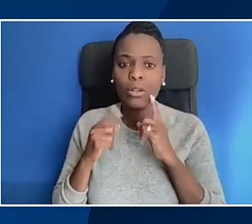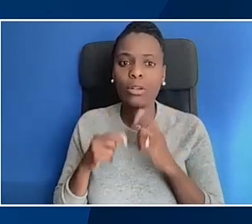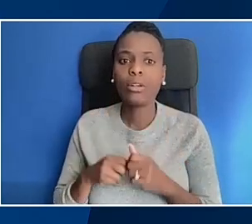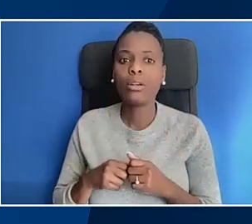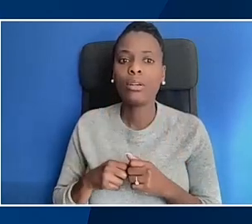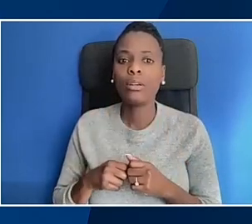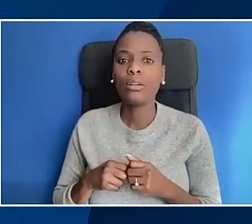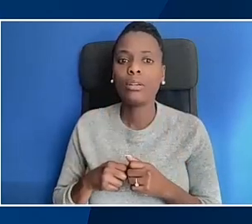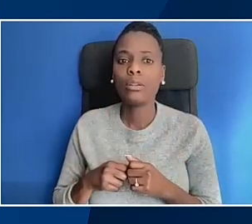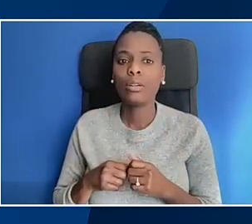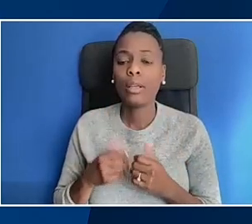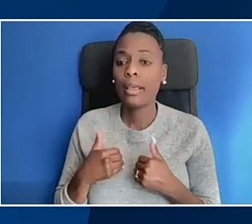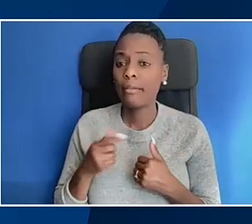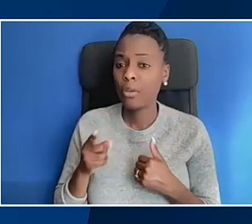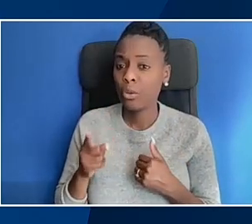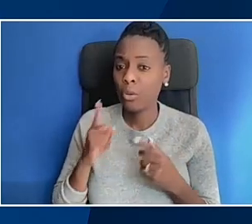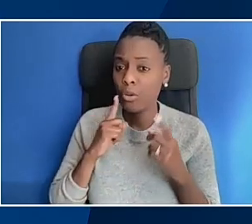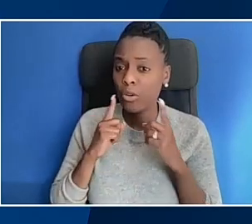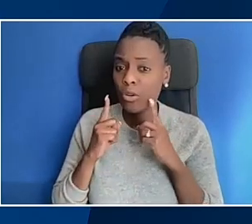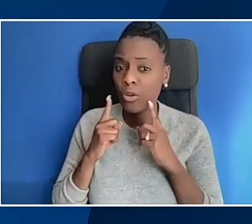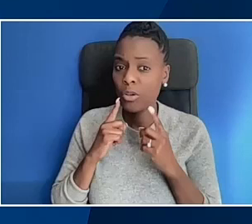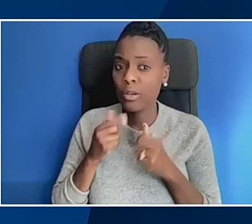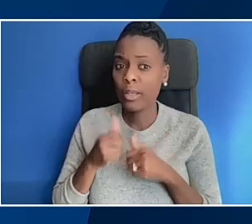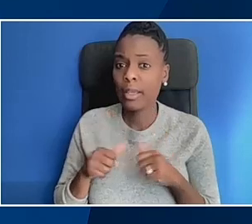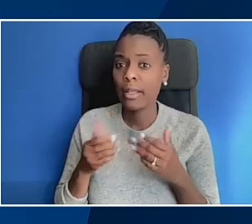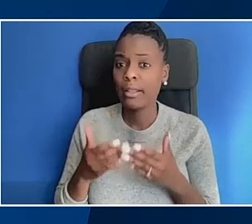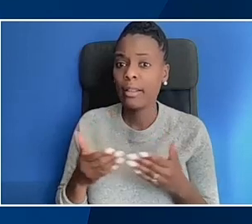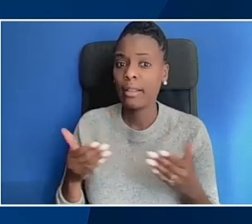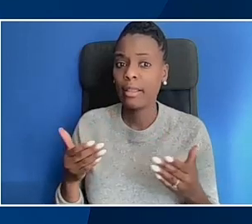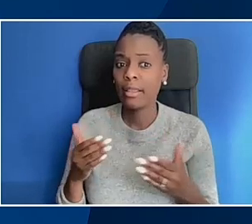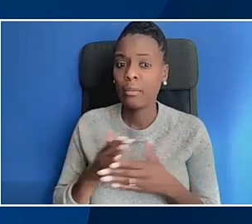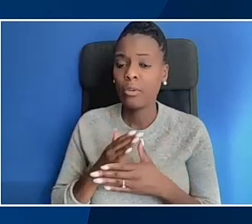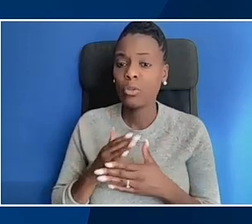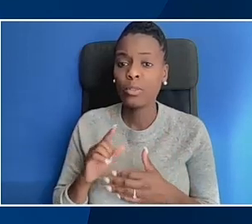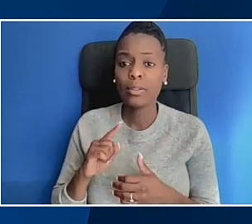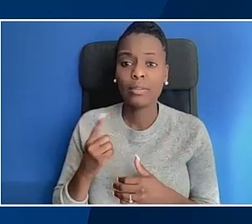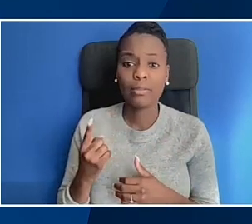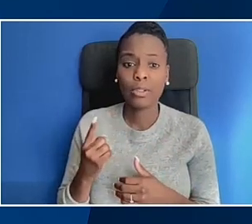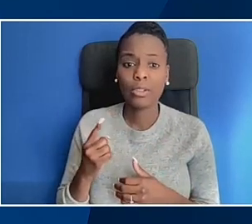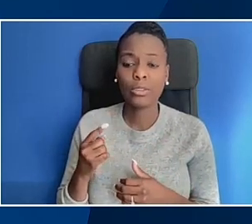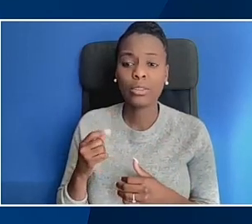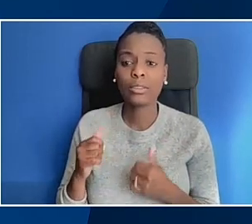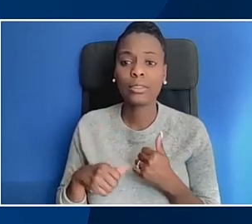you heard anything between the first subcommittee table and now in the